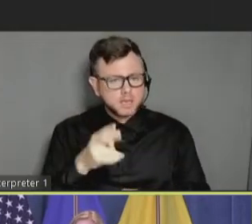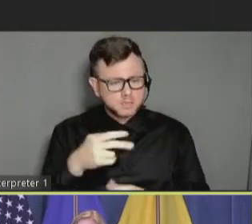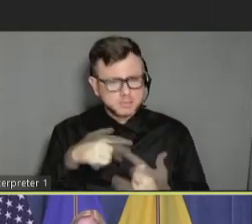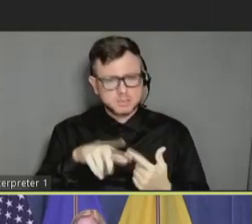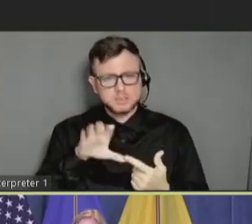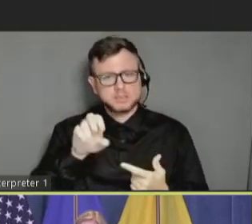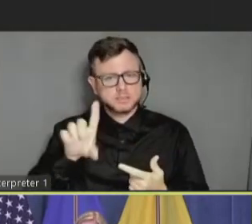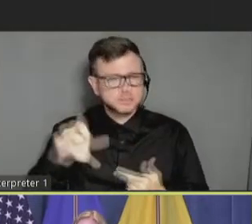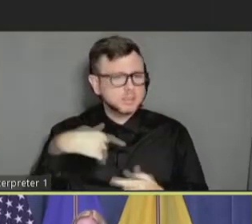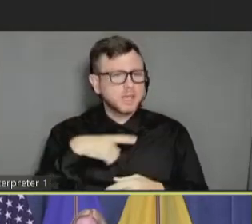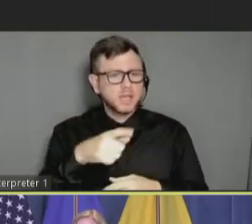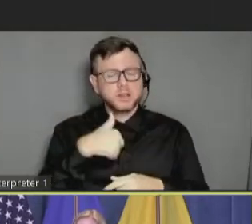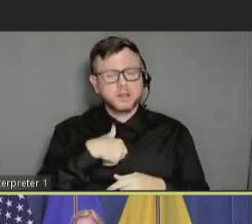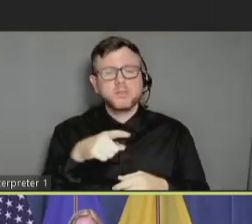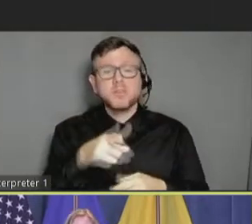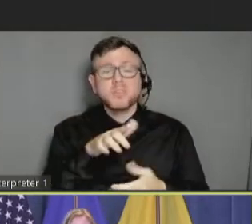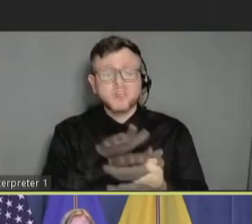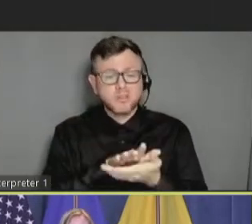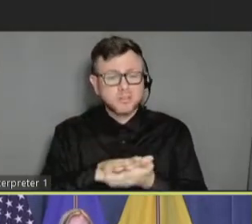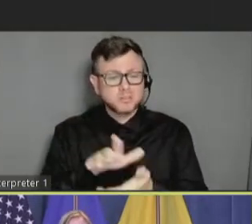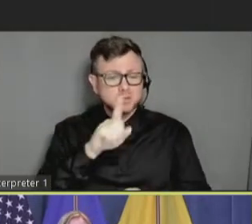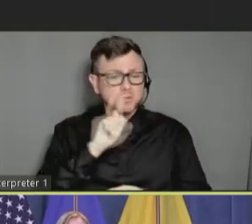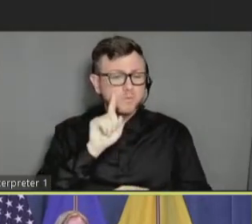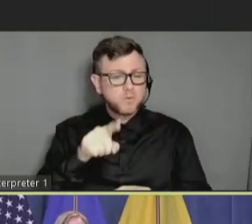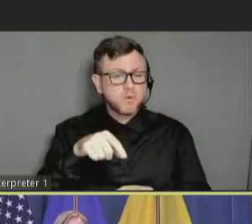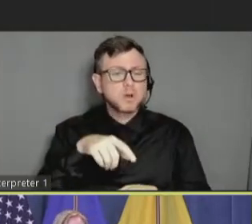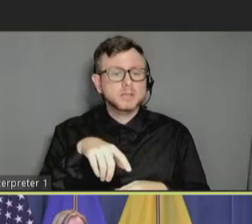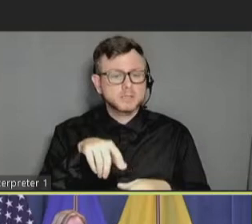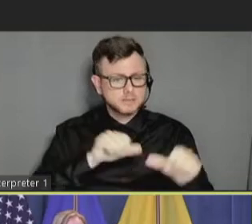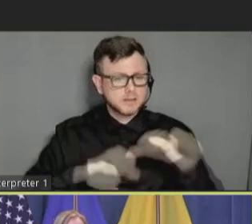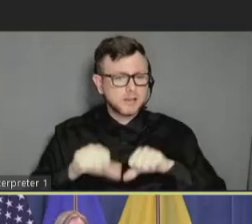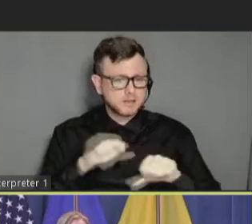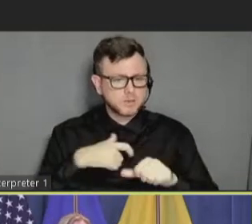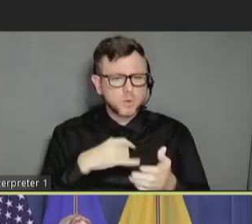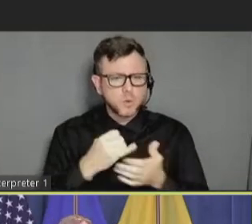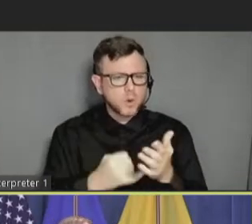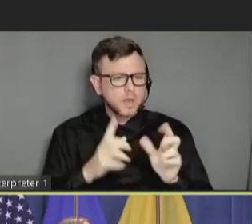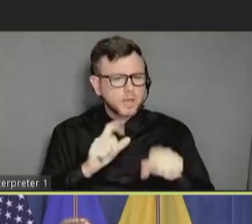of Sciences who were also interested in how art could be utilized for public health initiatives.